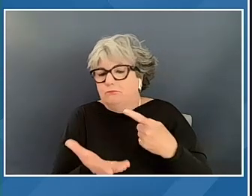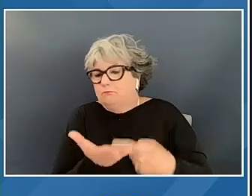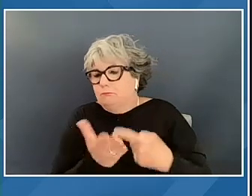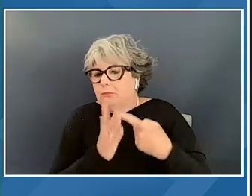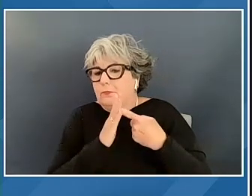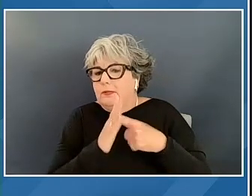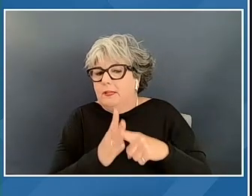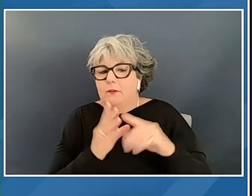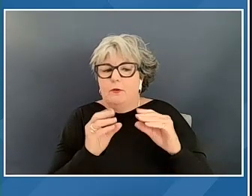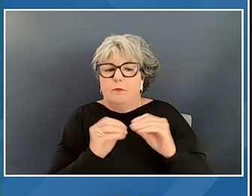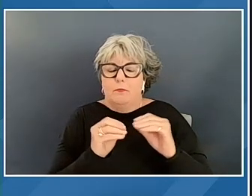conversation tomorrow.